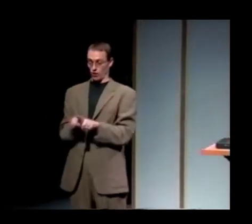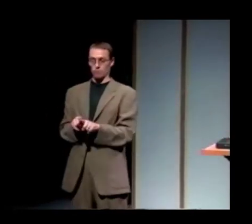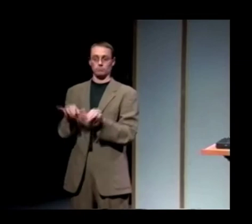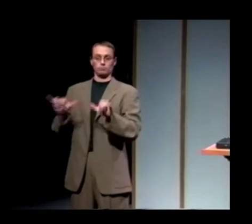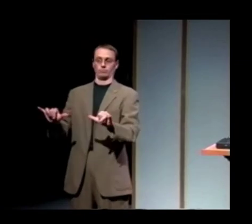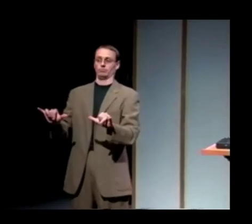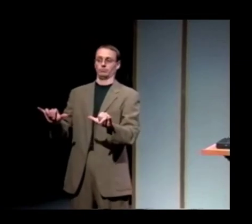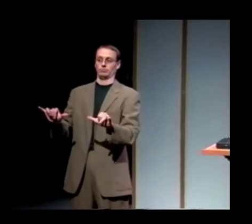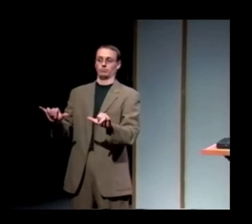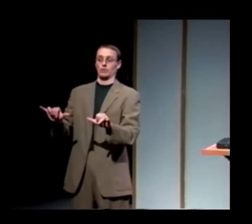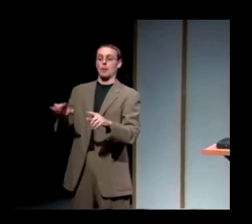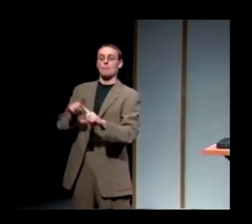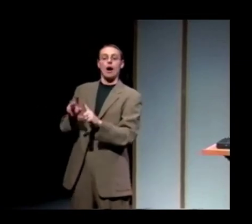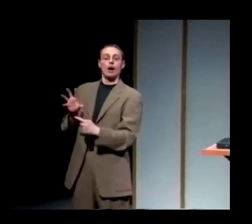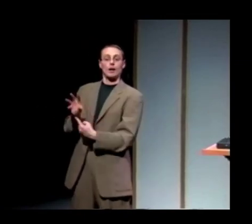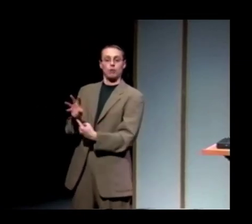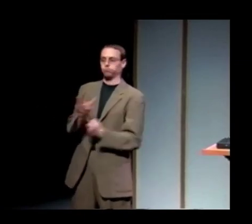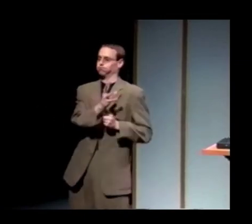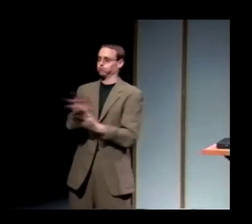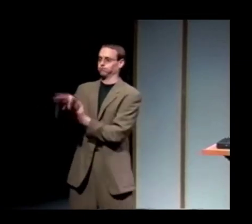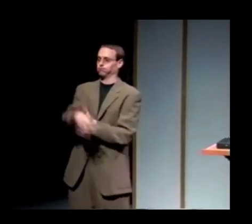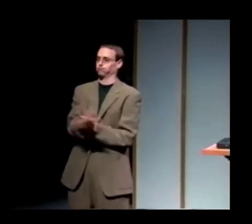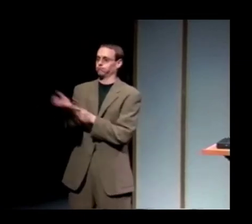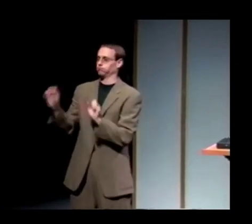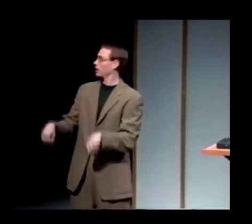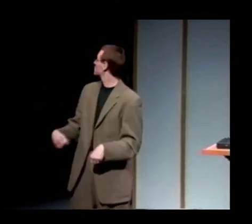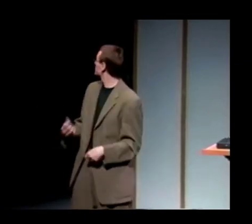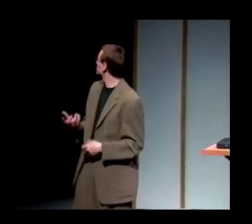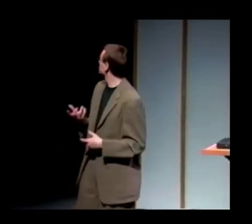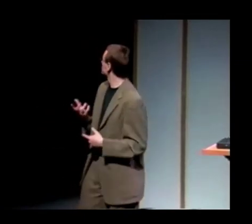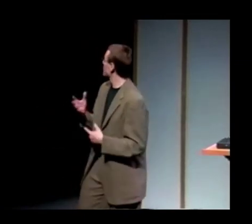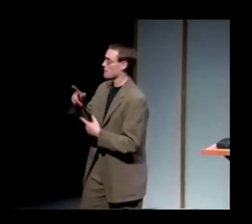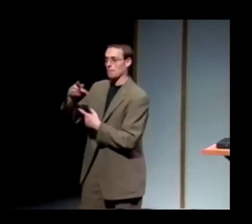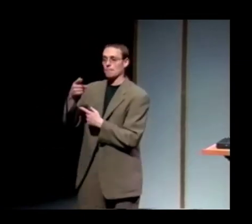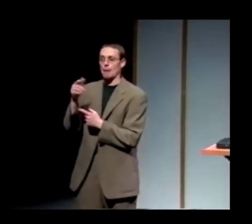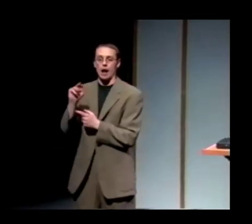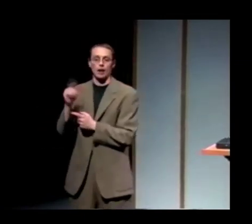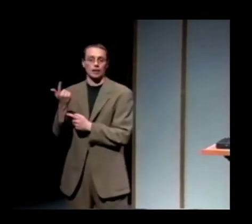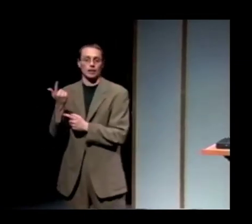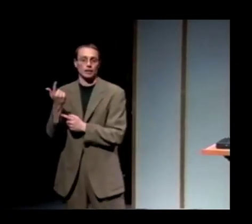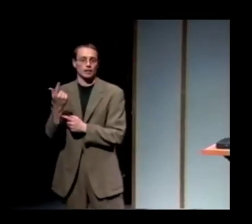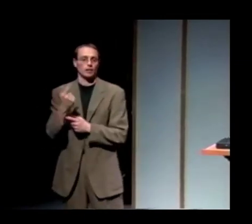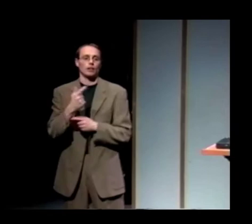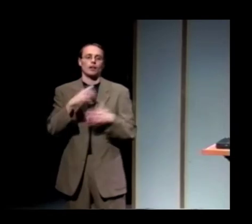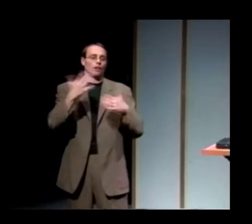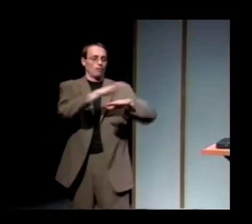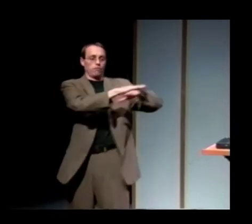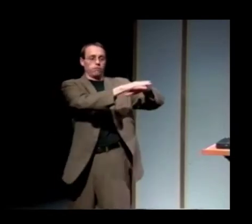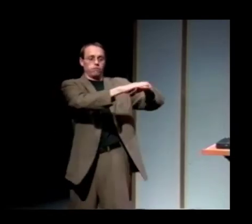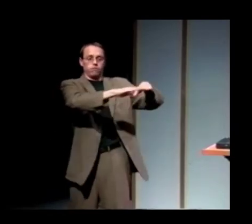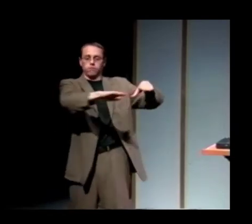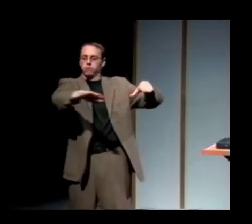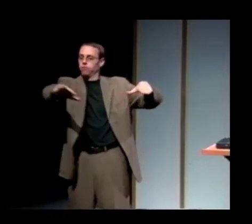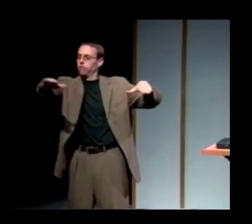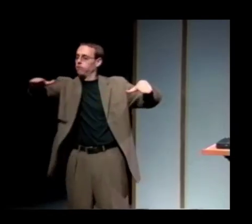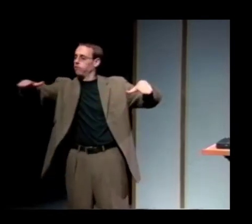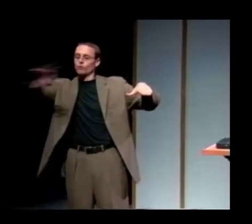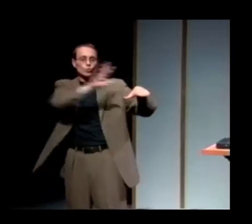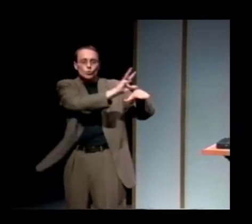OK. SO YOU'VE GOT YOUR FRAME, RIGHT? THE FRAME IS STABLE, BUT THE CAMERA MOVES, OK? SO YOUR CAMERA CAN PAN.